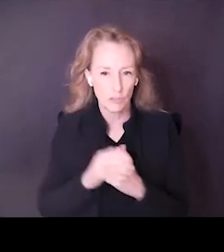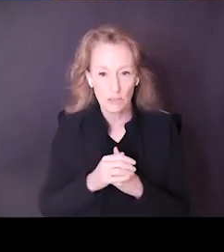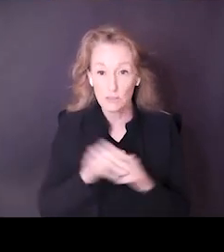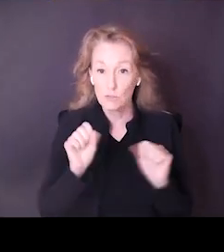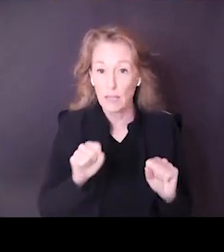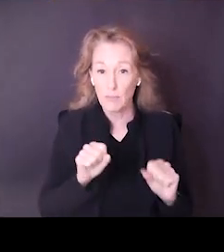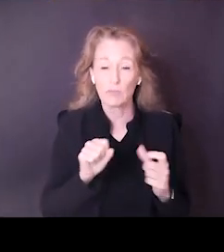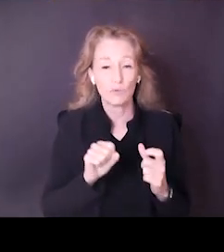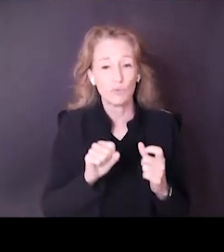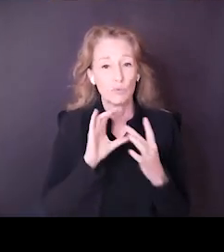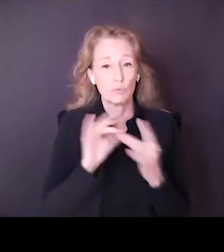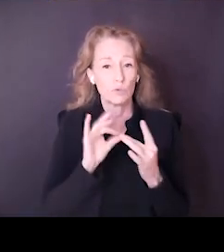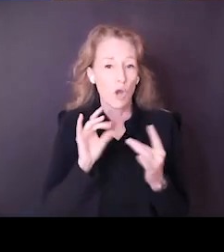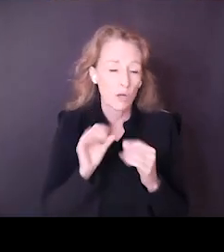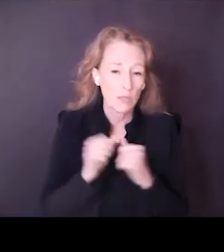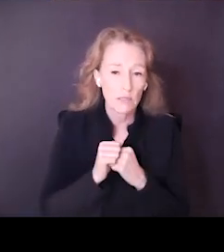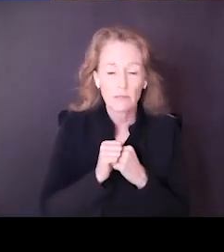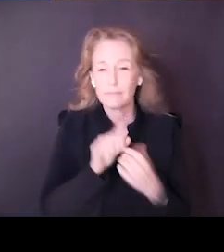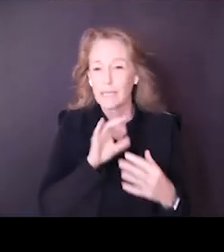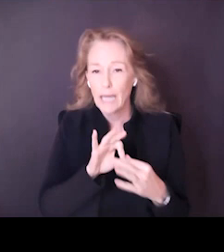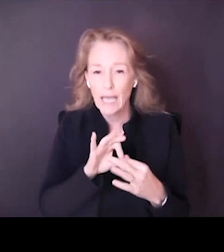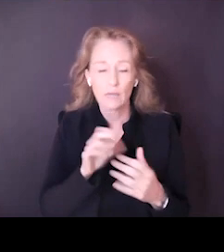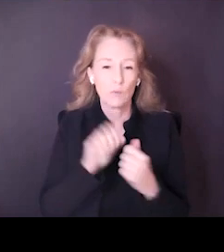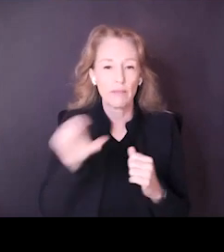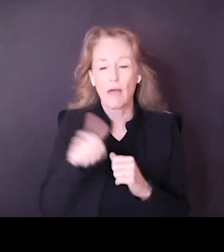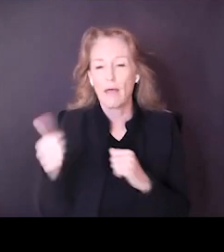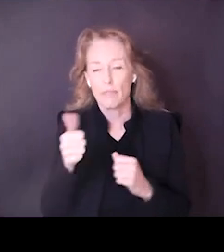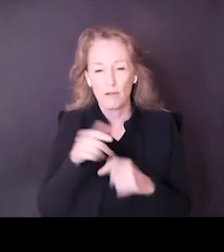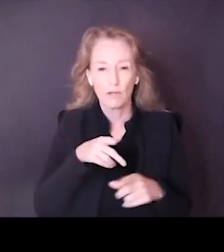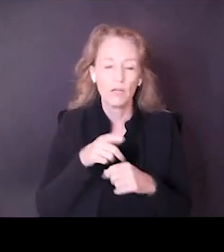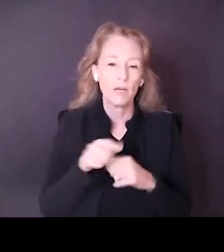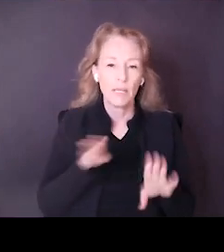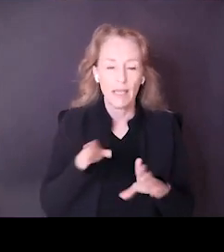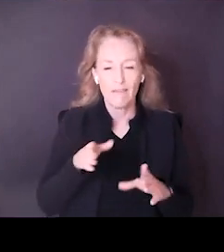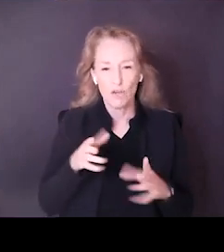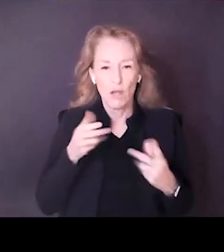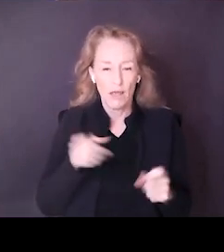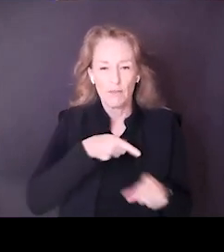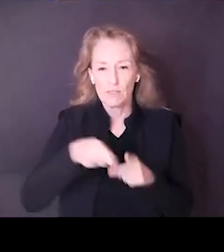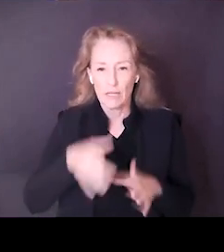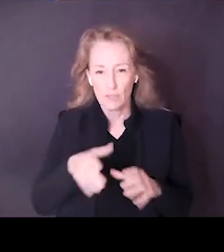WITH OTHER SPECIALIST SERVING RURAL AND REMOTE AREAS.